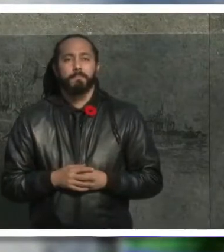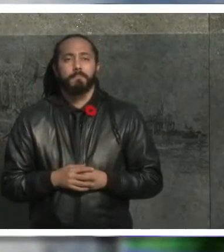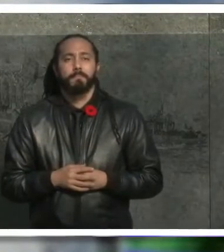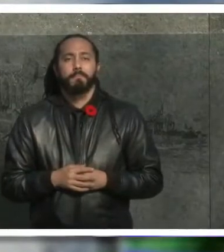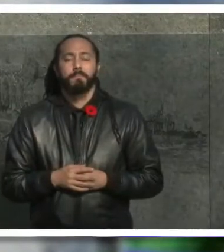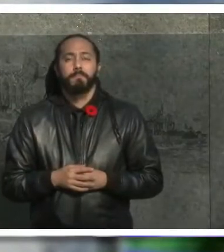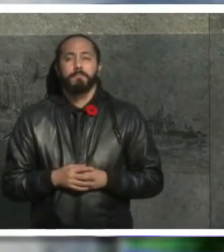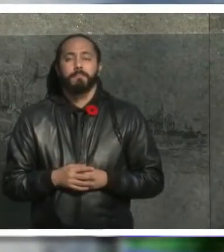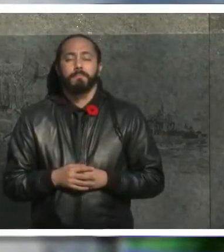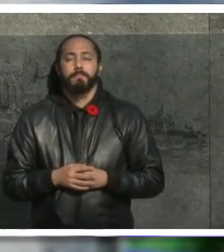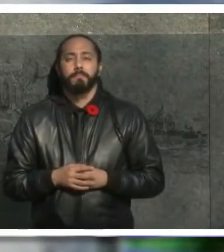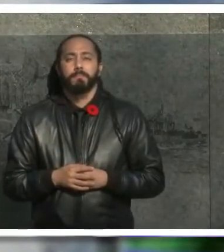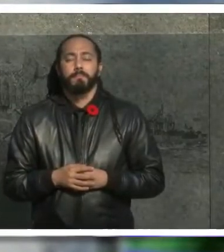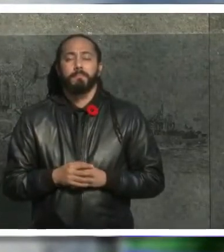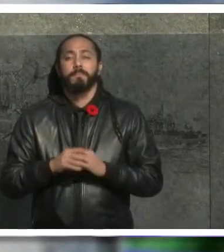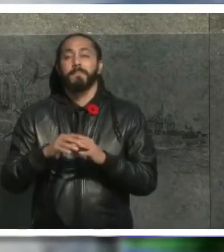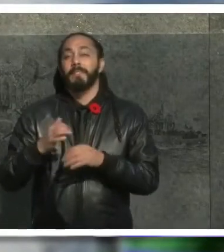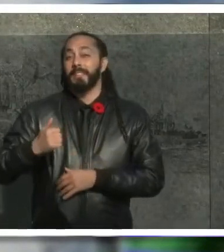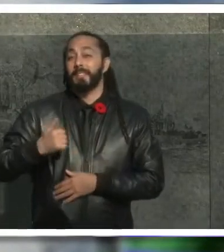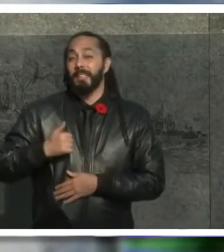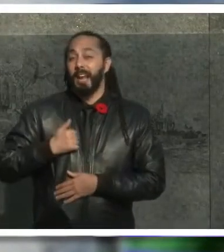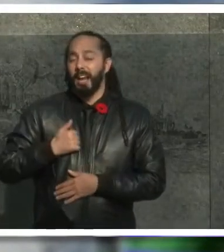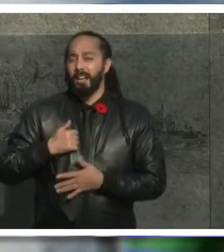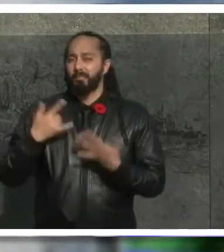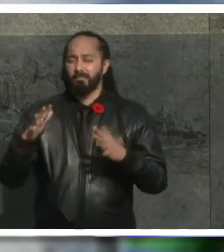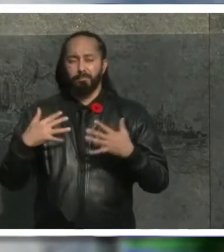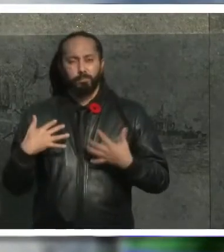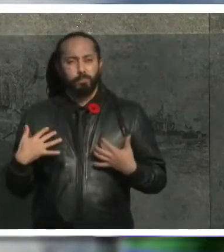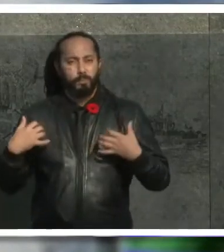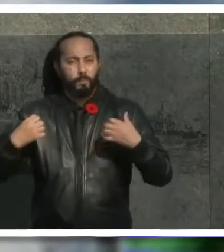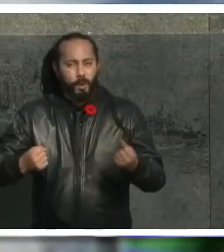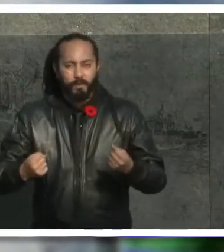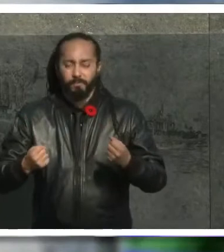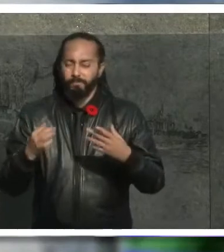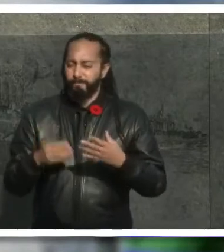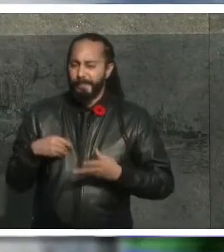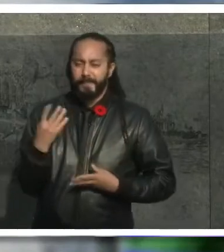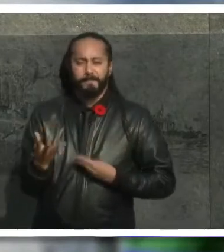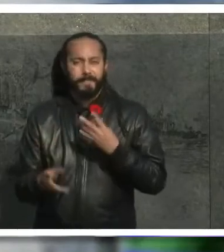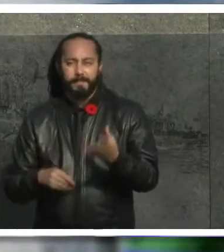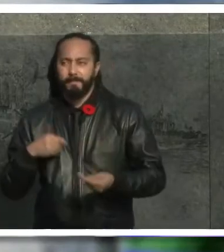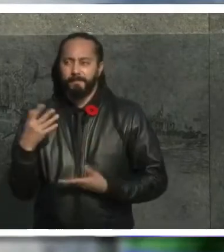Time and again Canadians have courageously sacrificed so this world, around this world